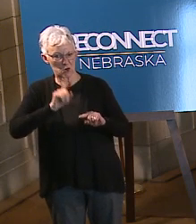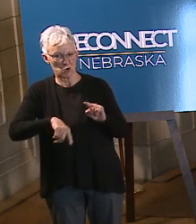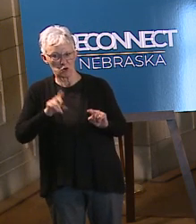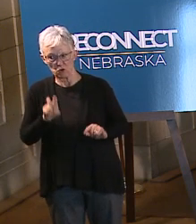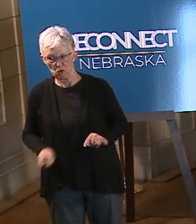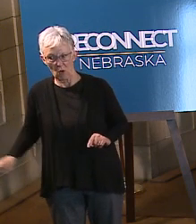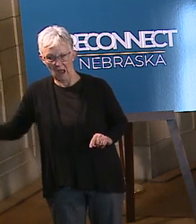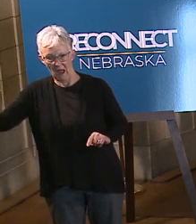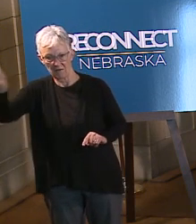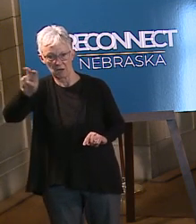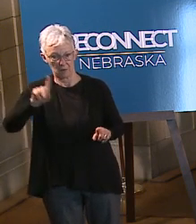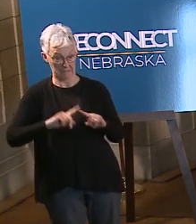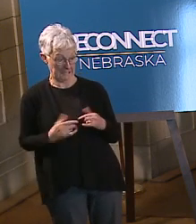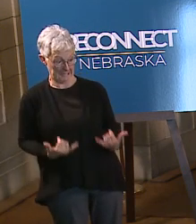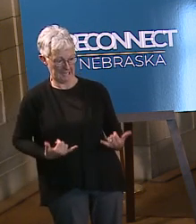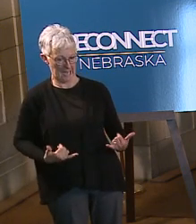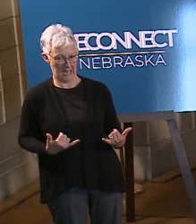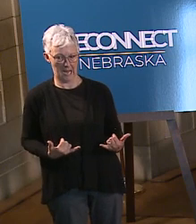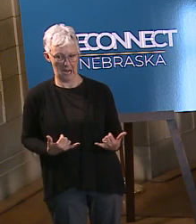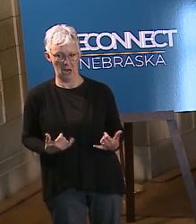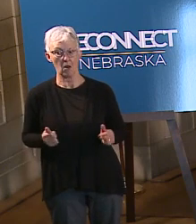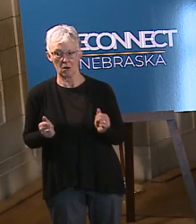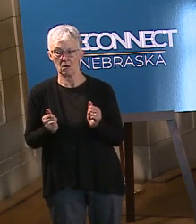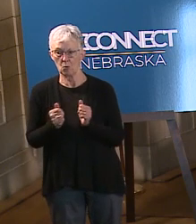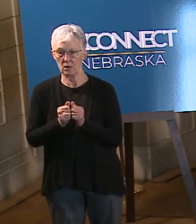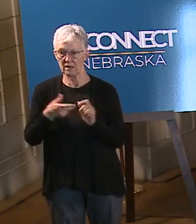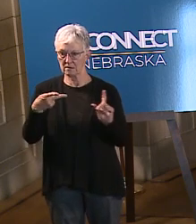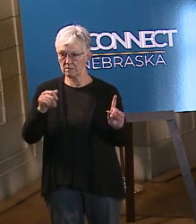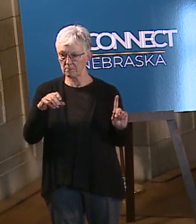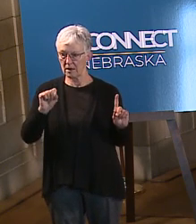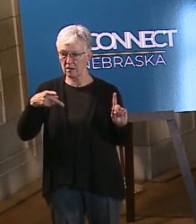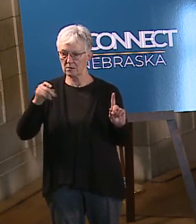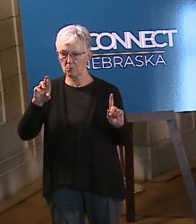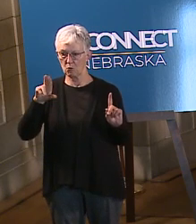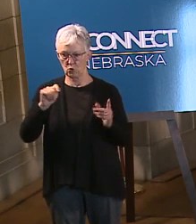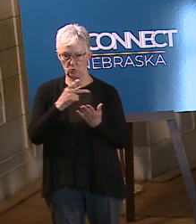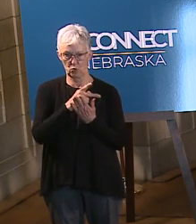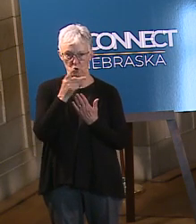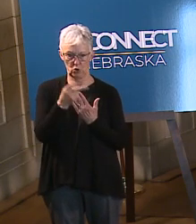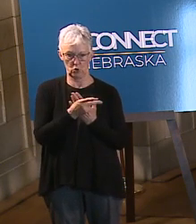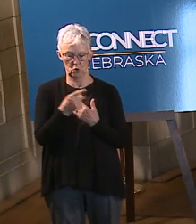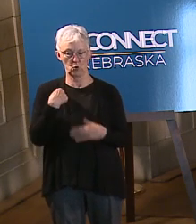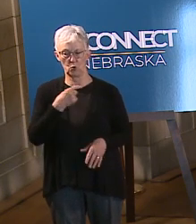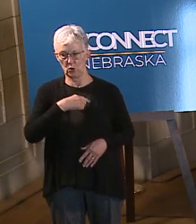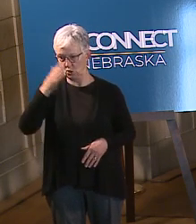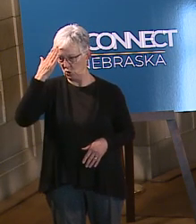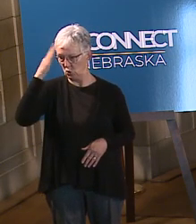AND EVERYBODY IS TALKING ABOUT THE PENT-UP DEMAND TO GO AND TRAVEL AND THINGS.